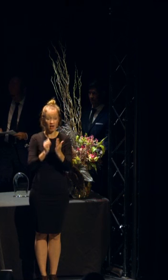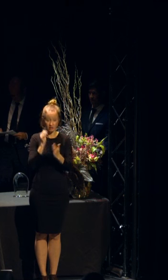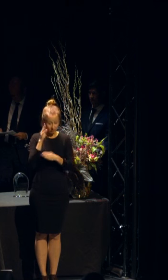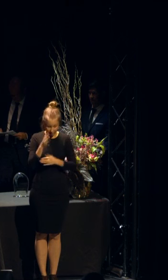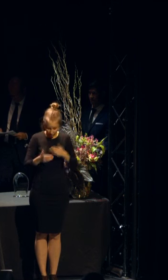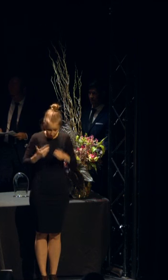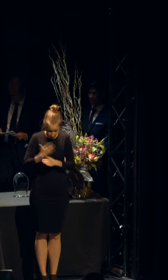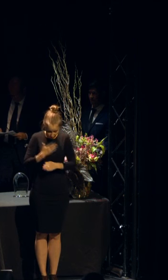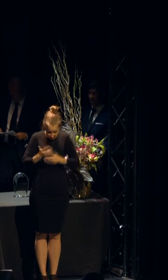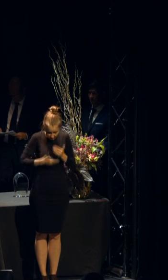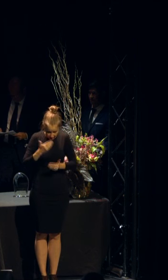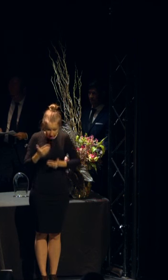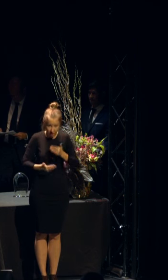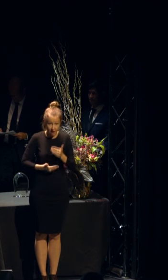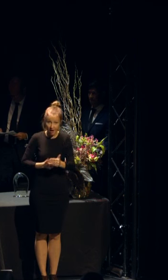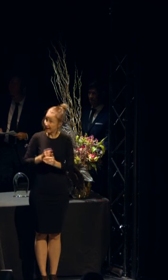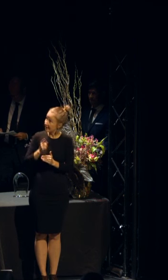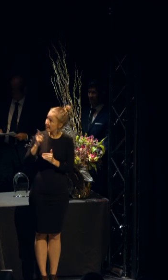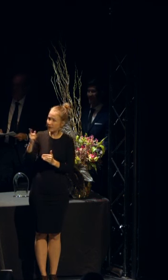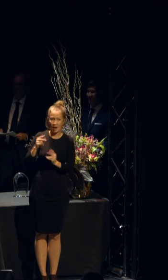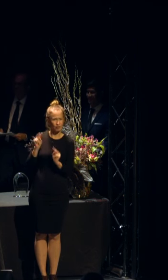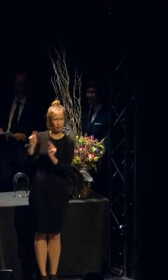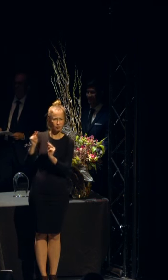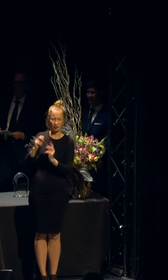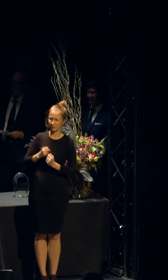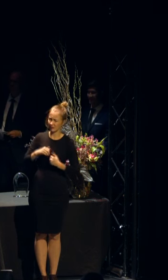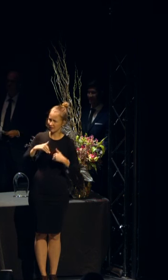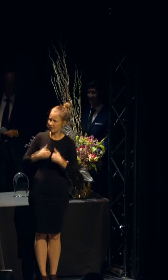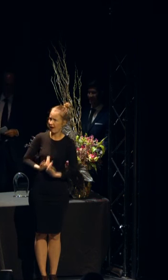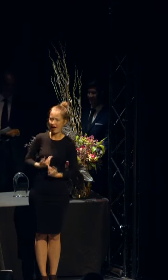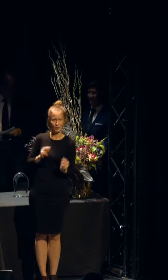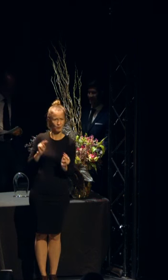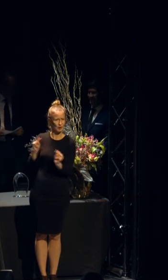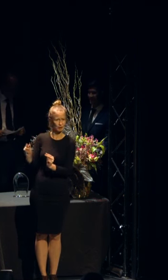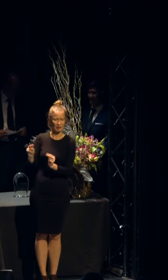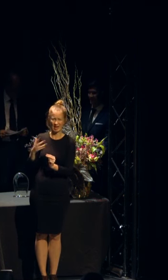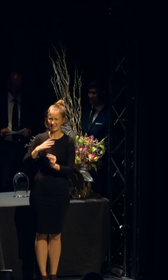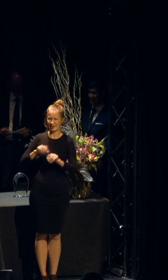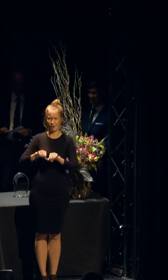I was actually quite exhausted by looking at that! I think... ..I need to have a bit of break!